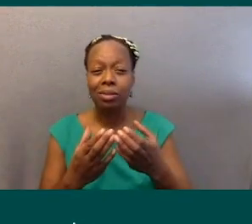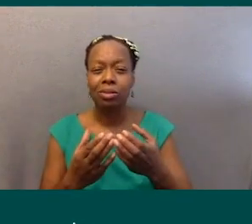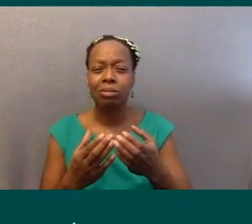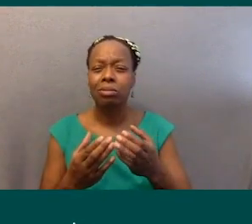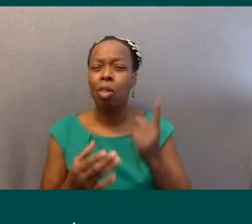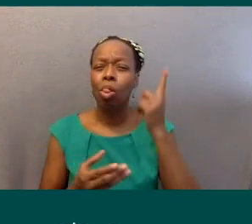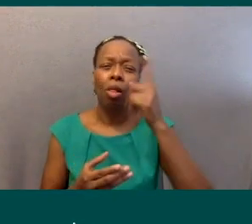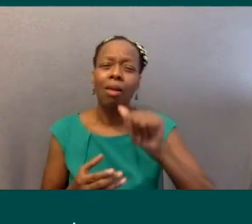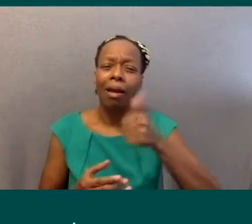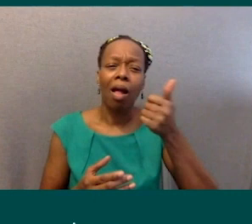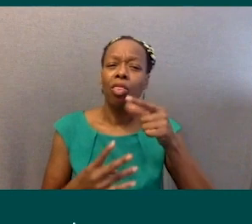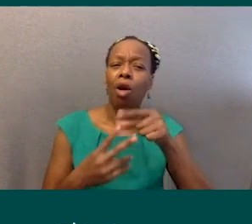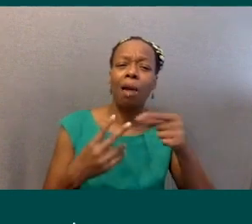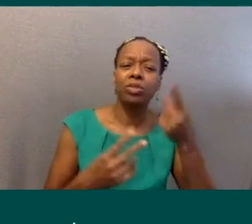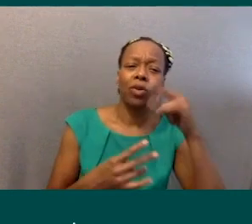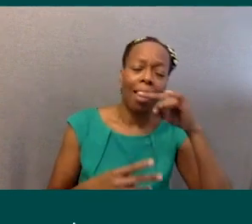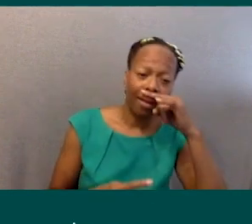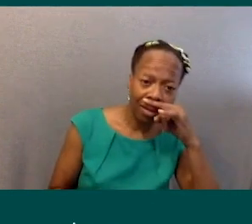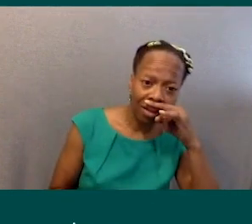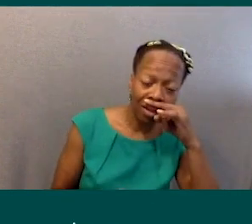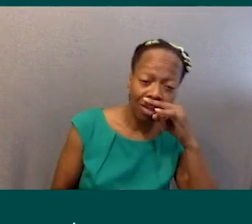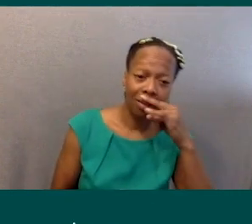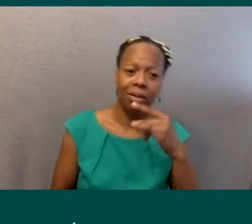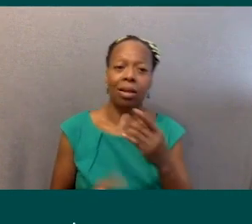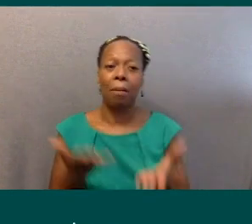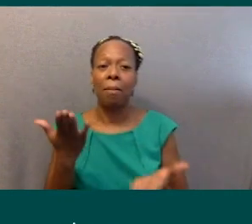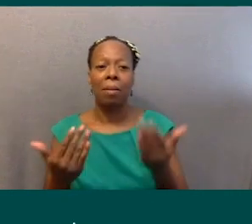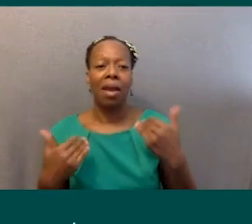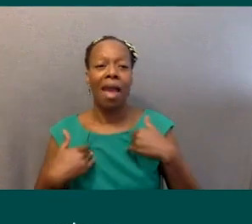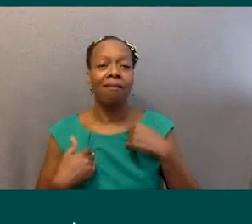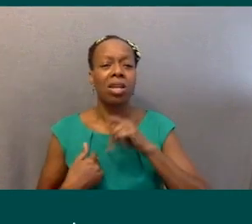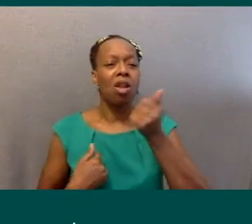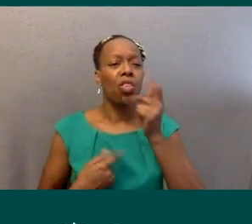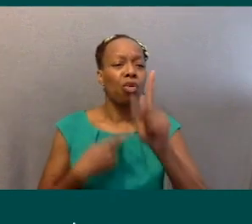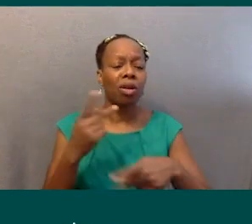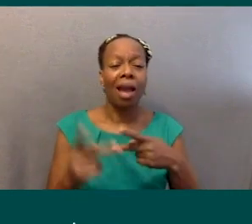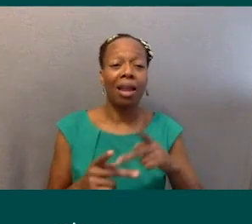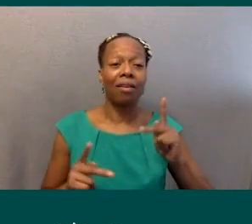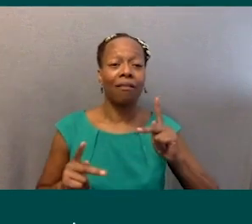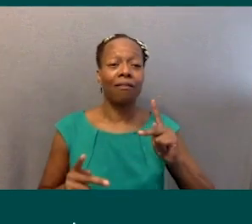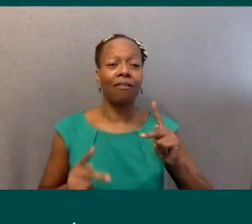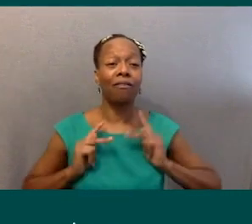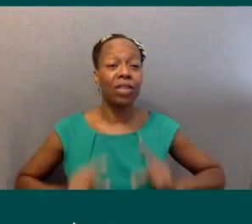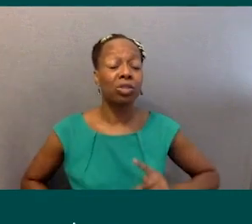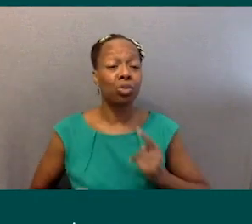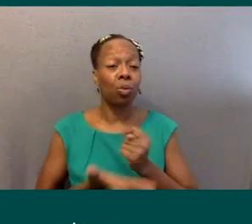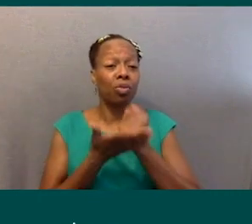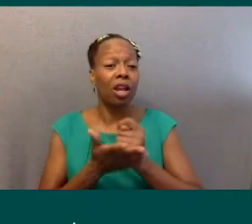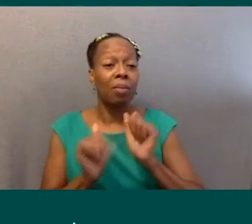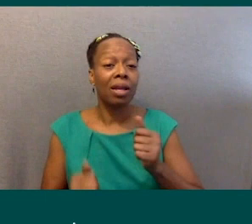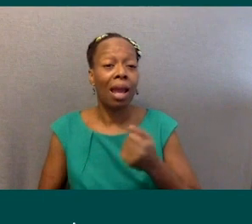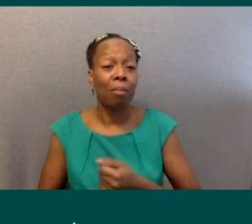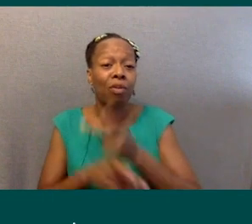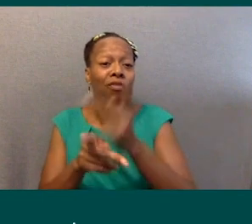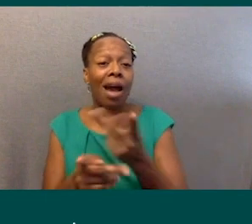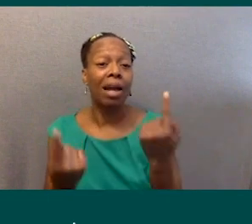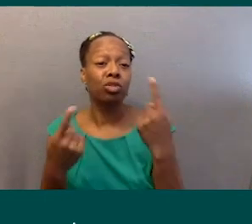to help them be successful in gym class or even in art class? All of these things,